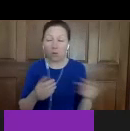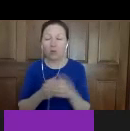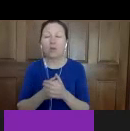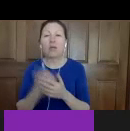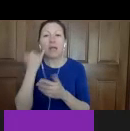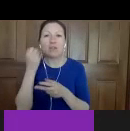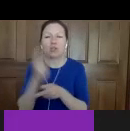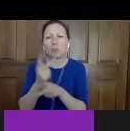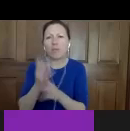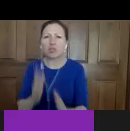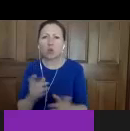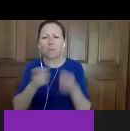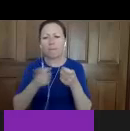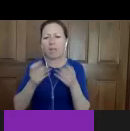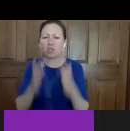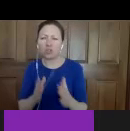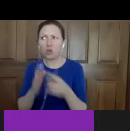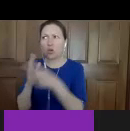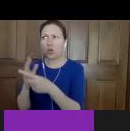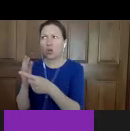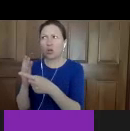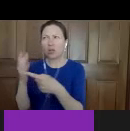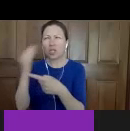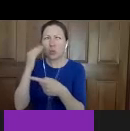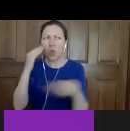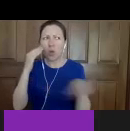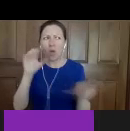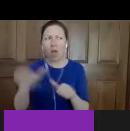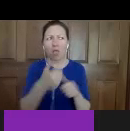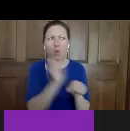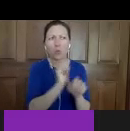got employees who are making jokes, you know that's contributed to a hostile work environment,